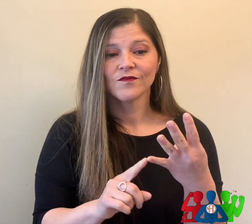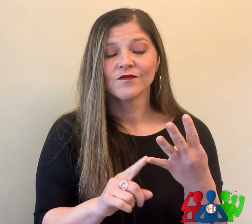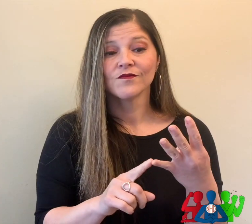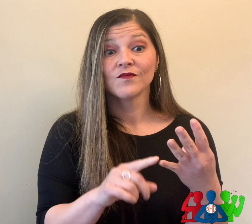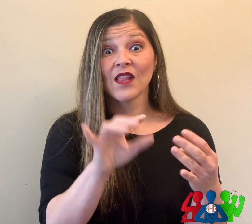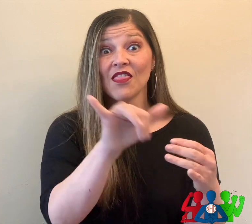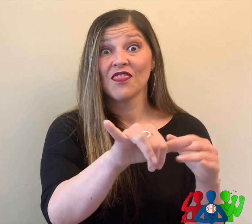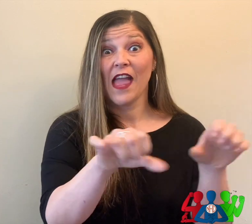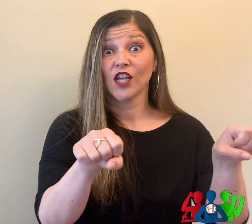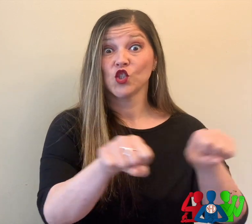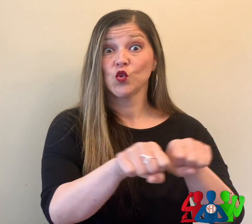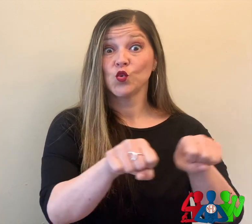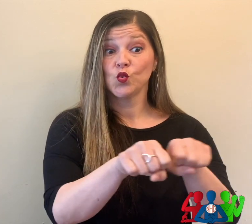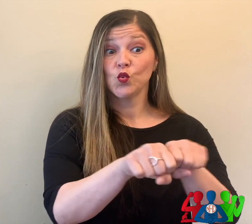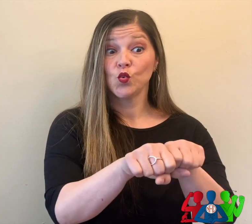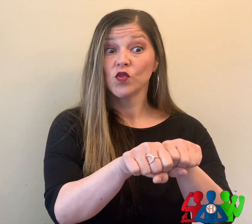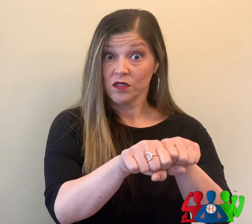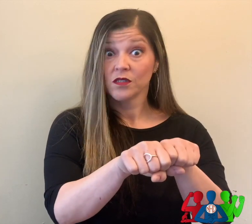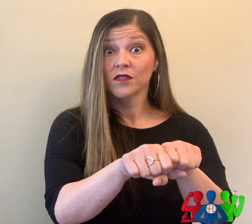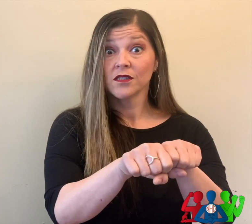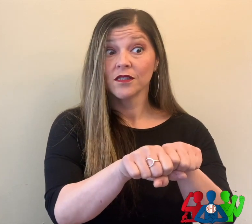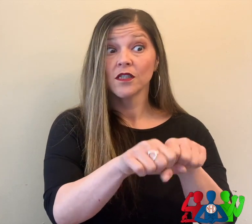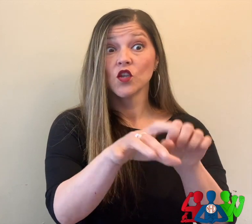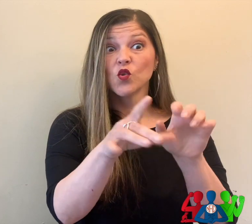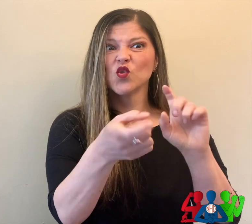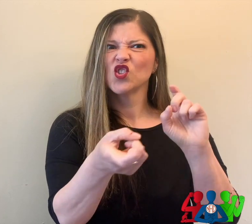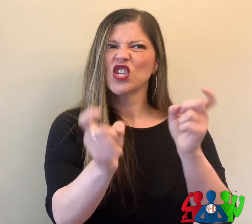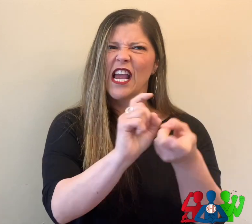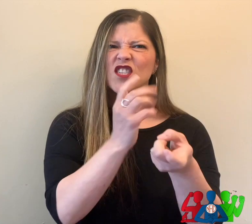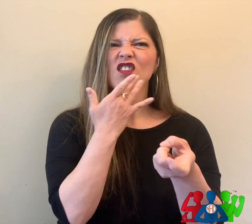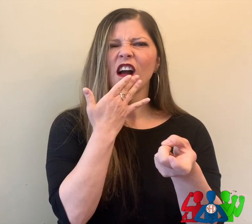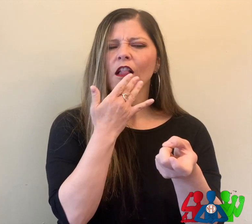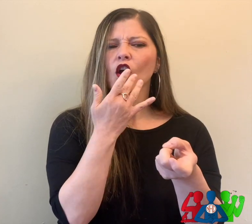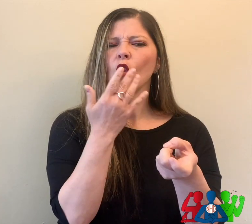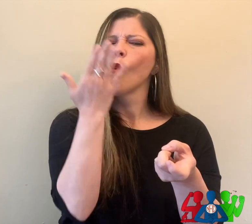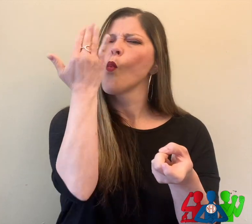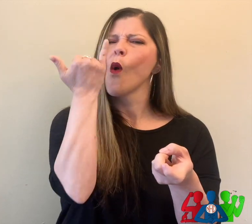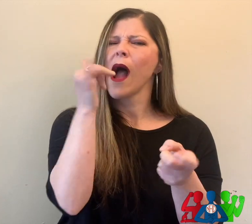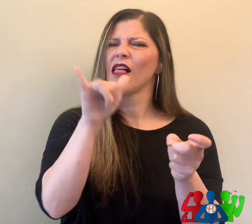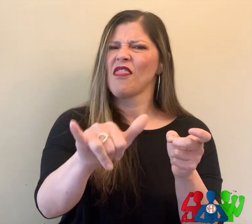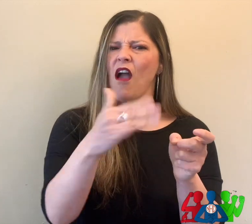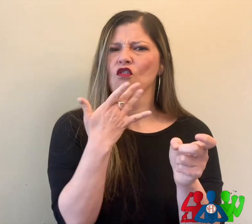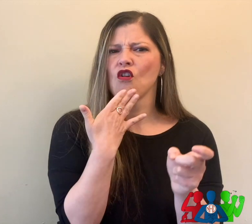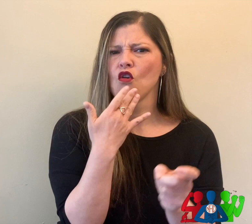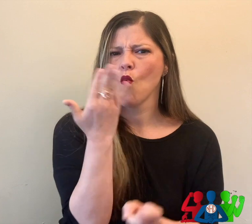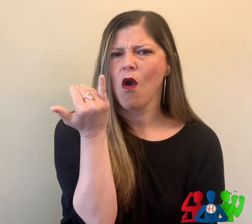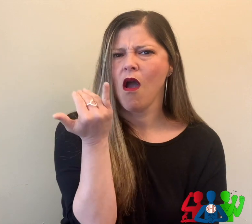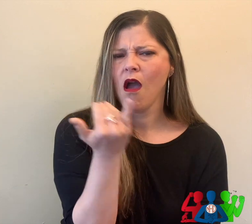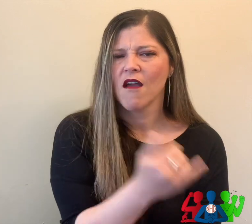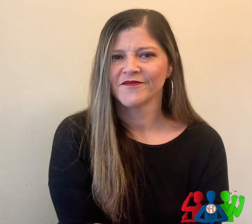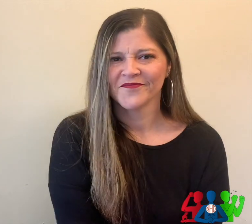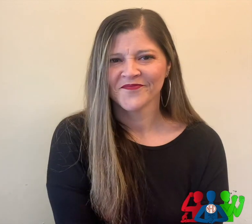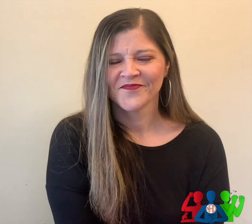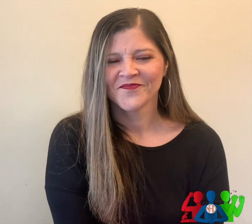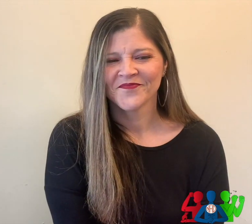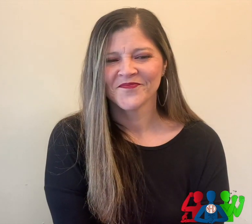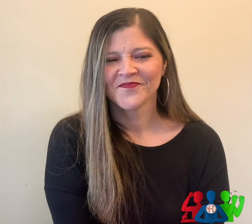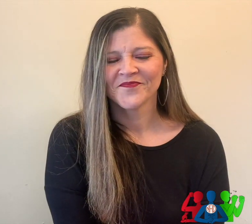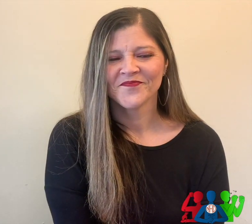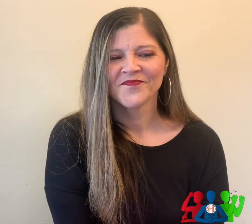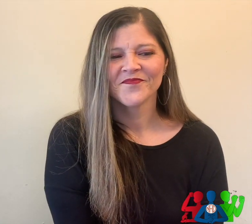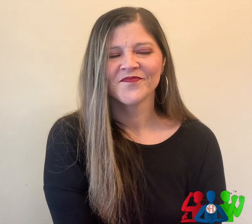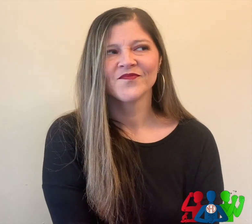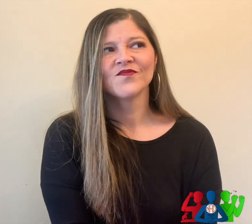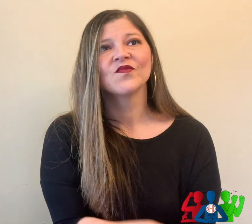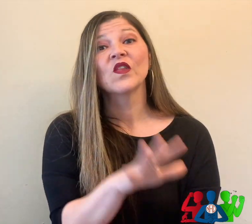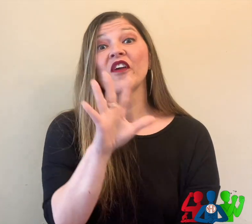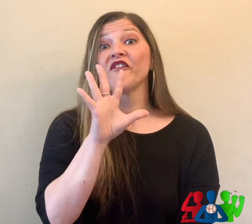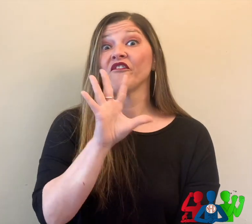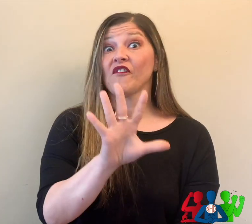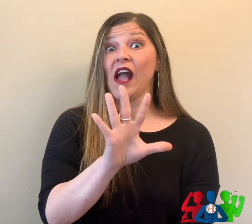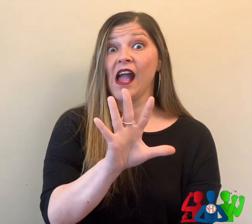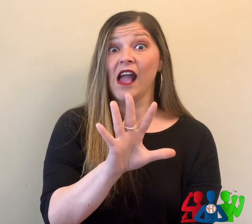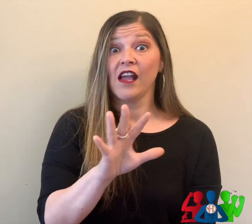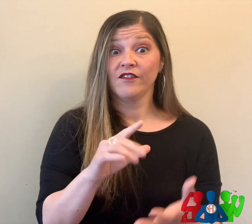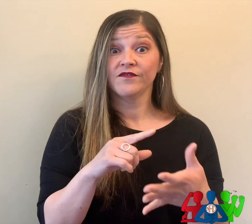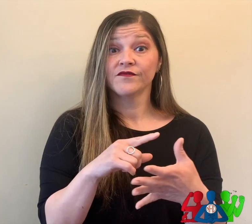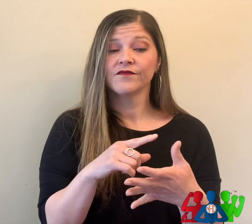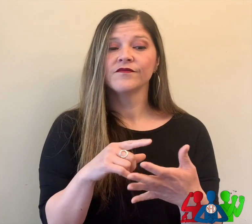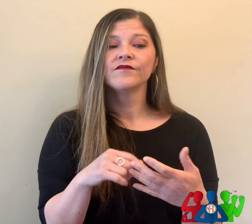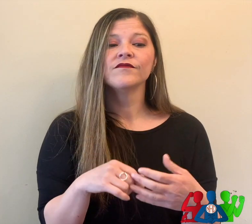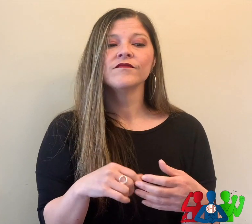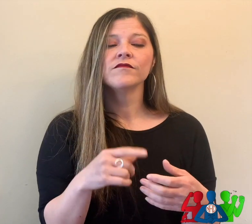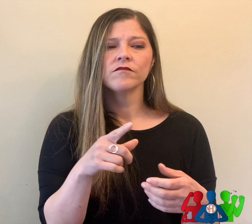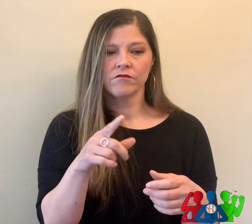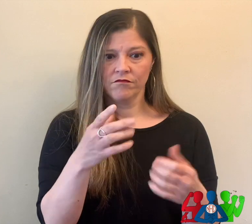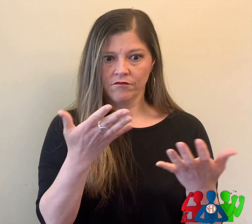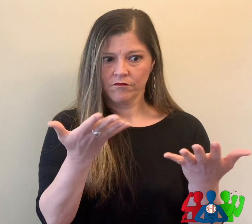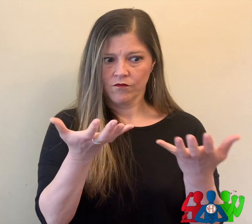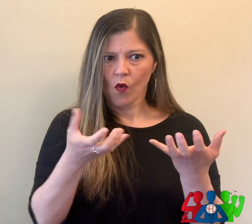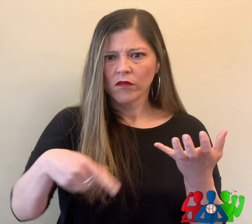would you change its color? Number four, if you were to change the color, why? Number